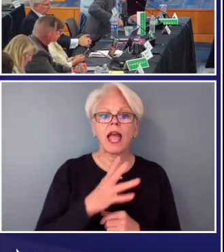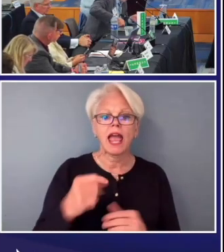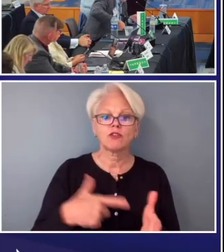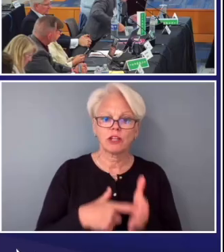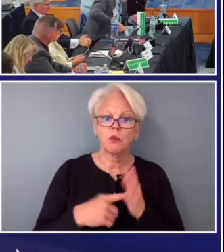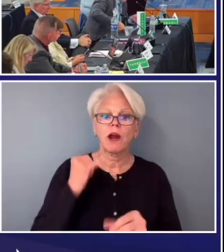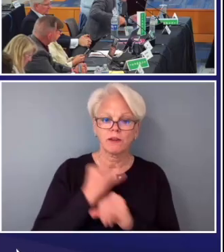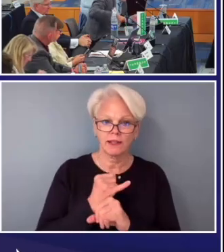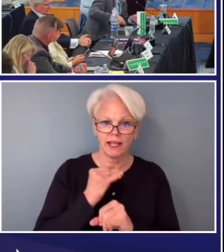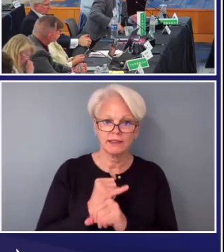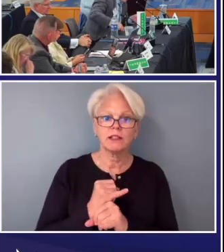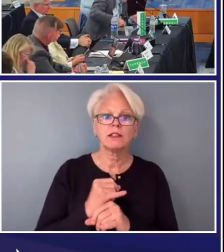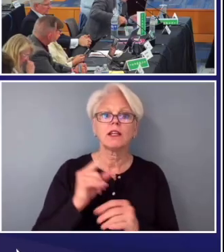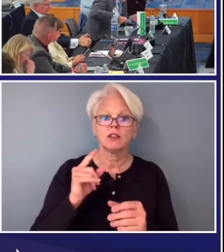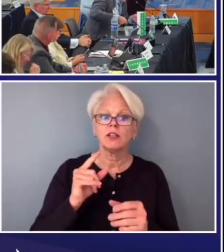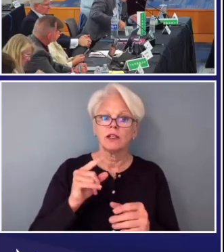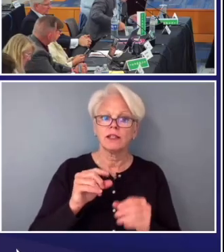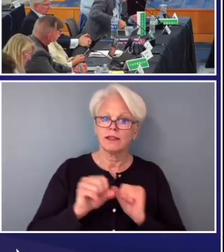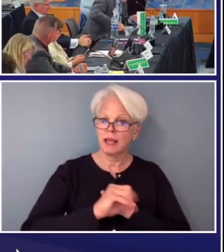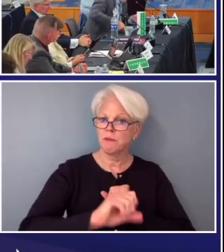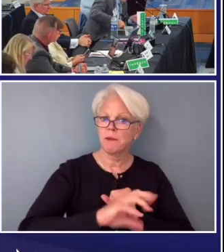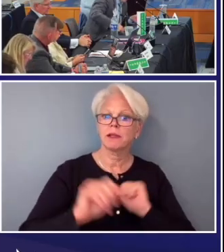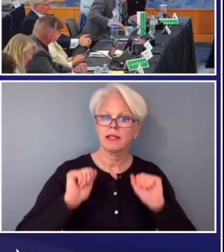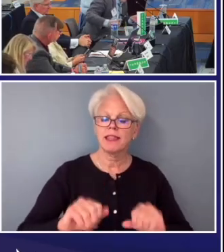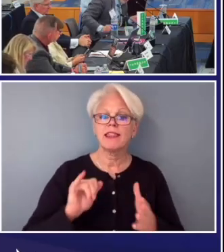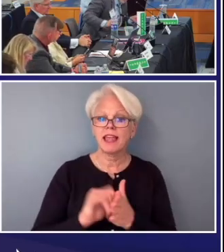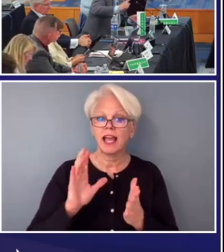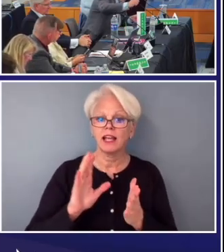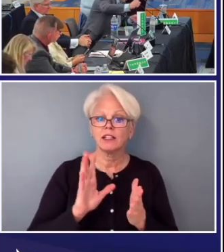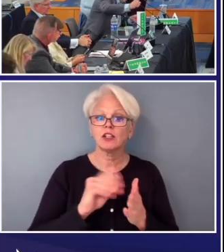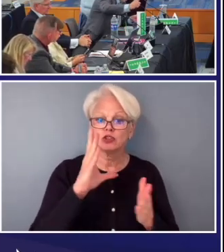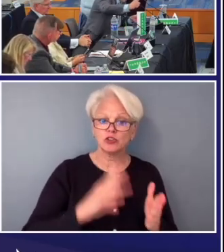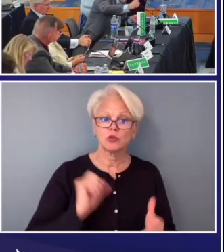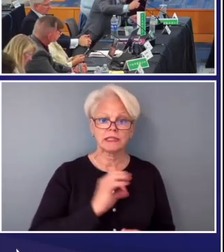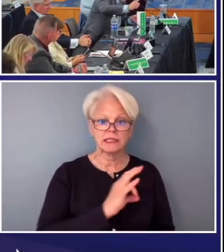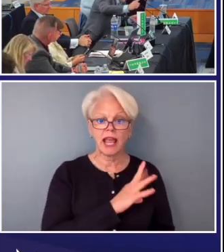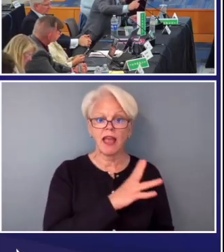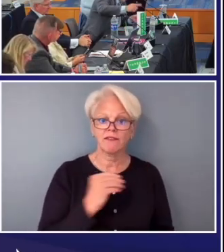publicize the possibility that students, staff, and faculty follow this chain of